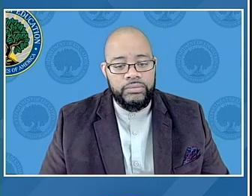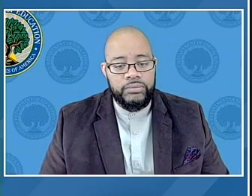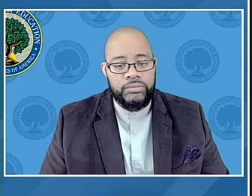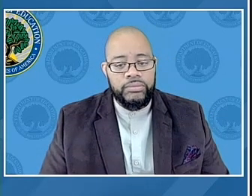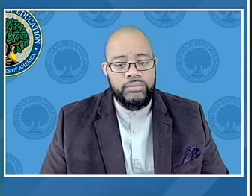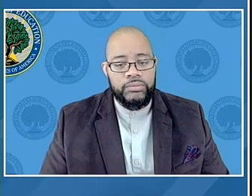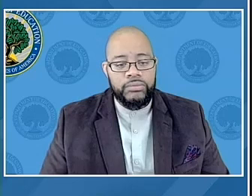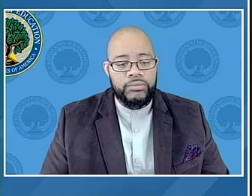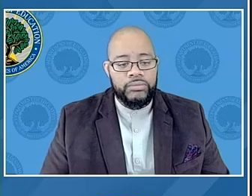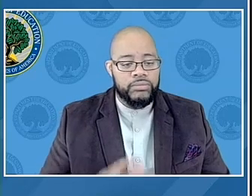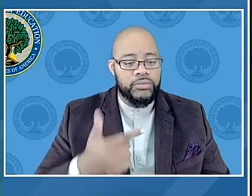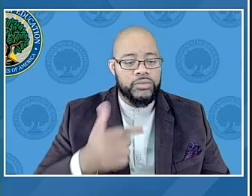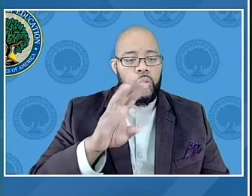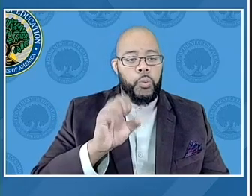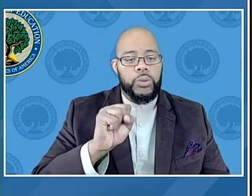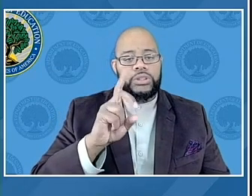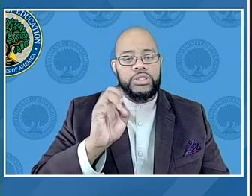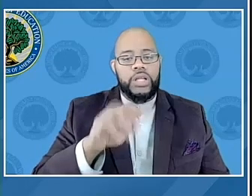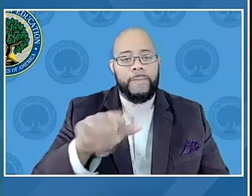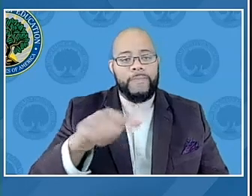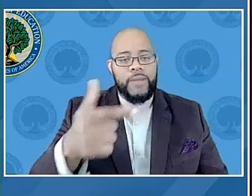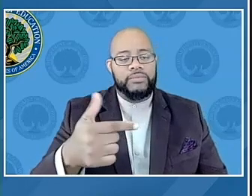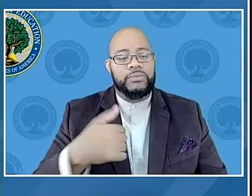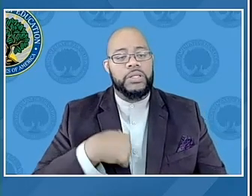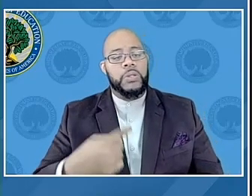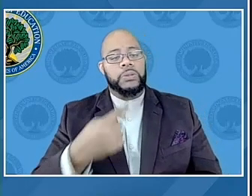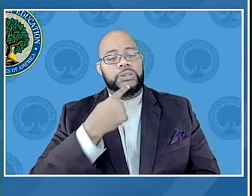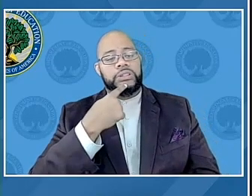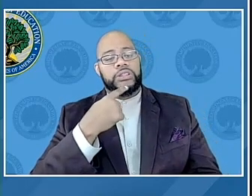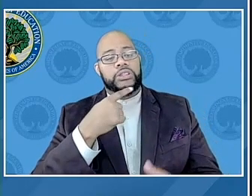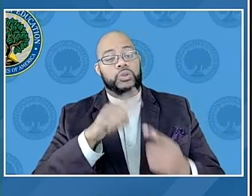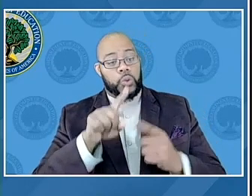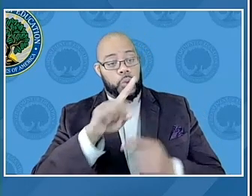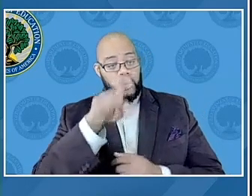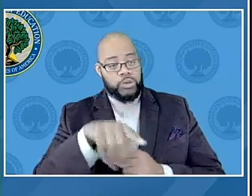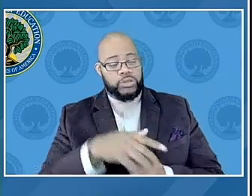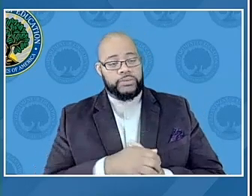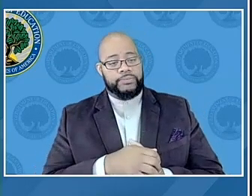Yes. No, I would say just to this question, you know, I think part of it is also